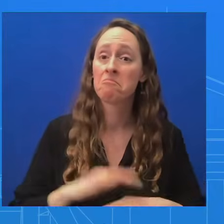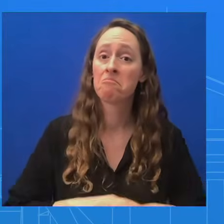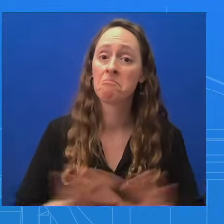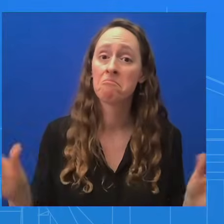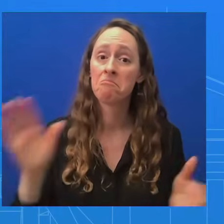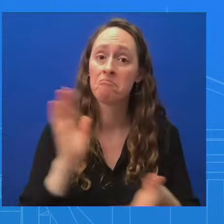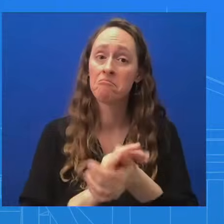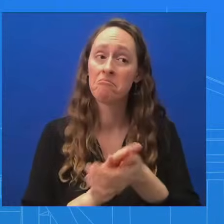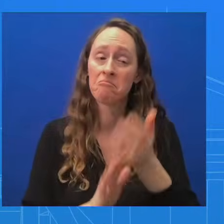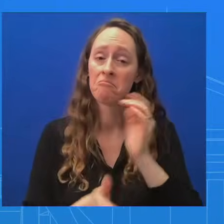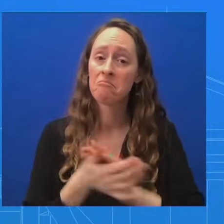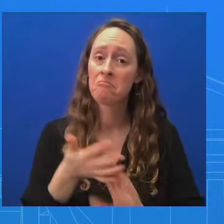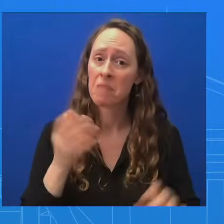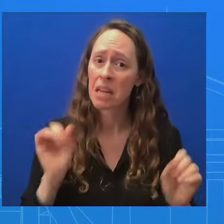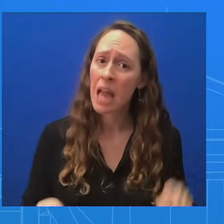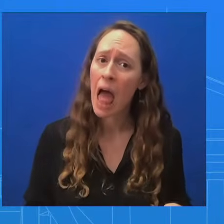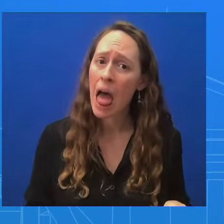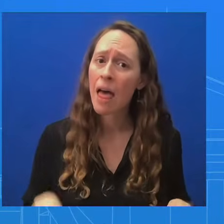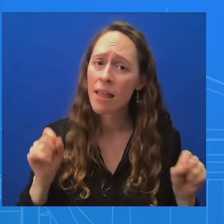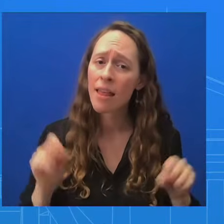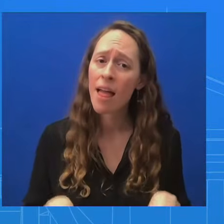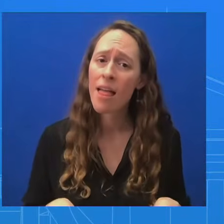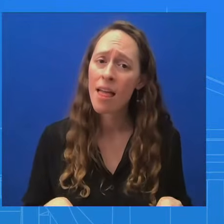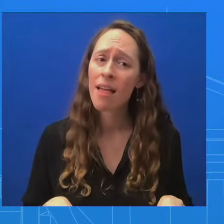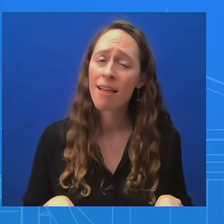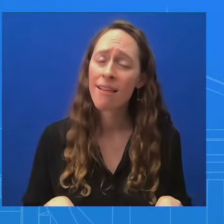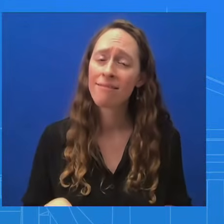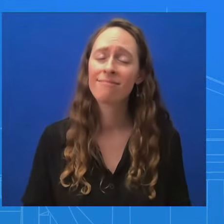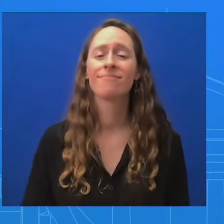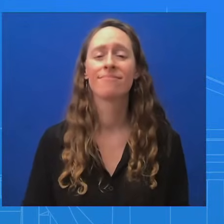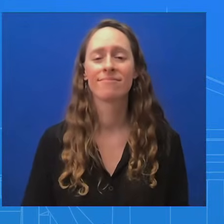attacking U.S. interests. You know, wouldn't your response make them stop?